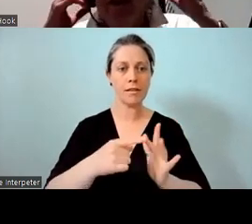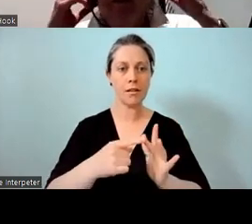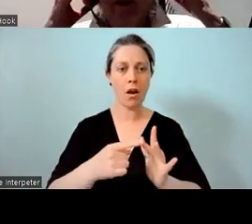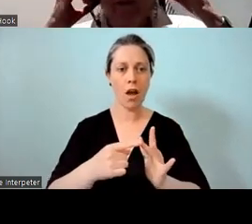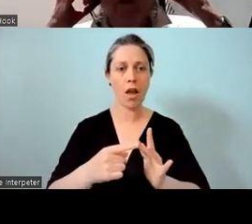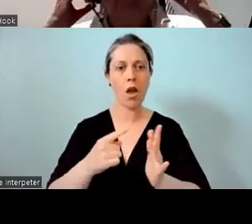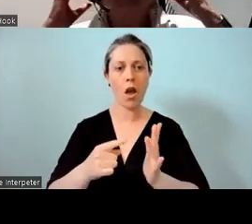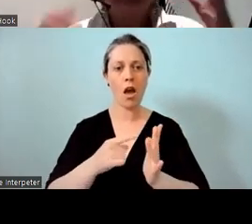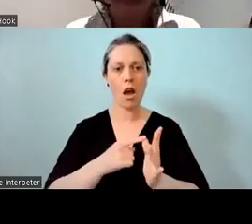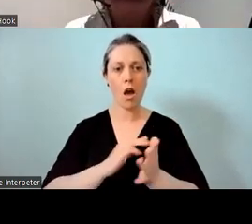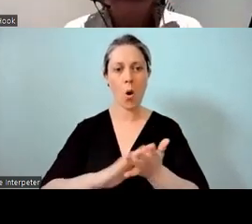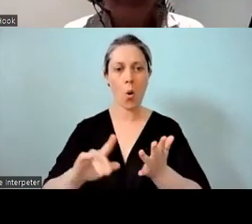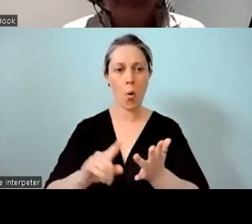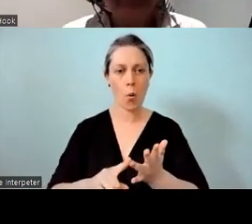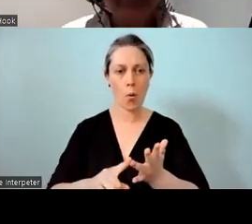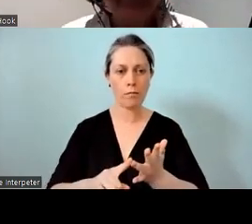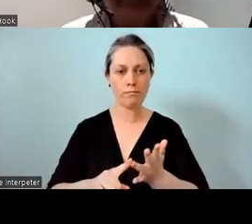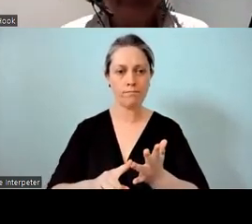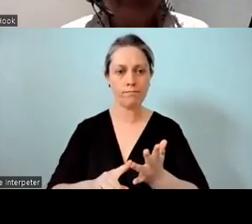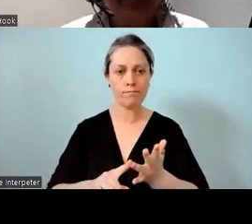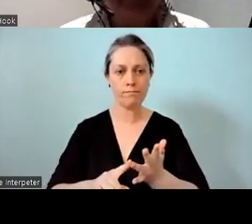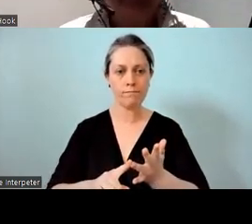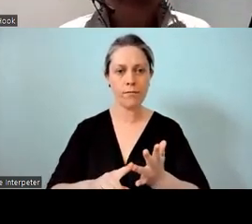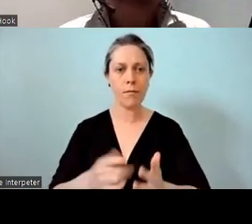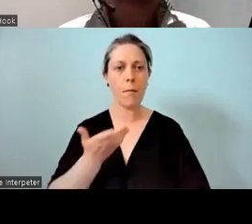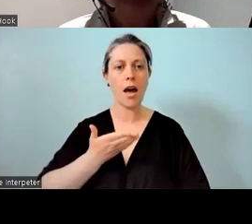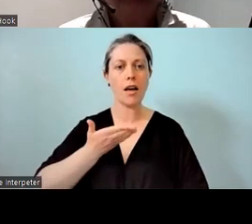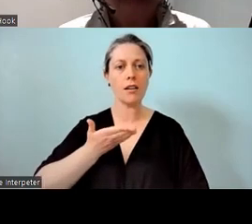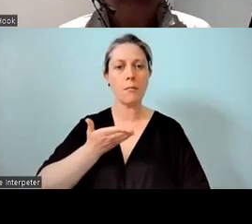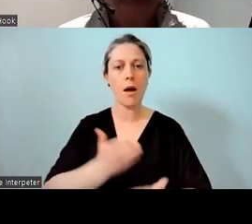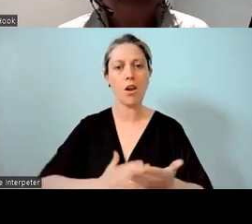if you look at that focus around